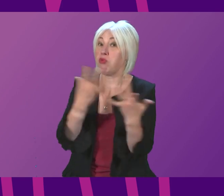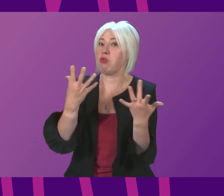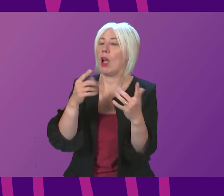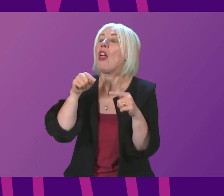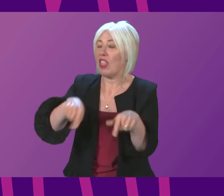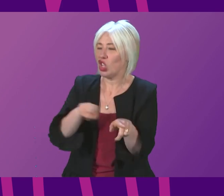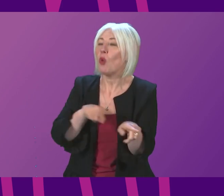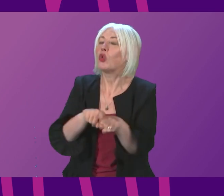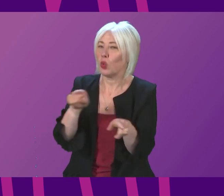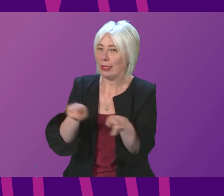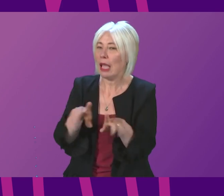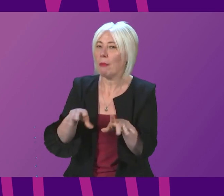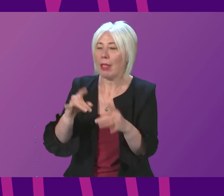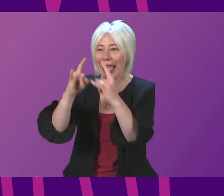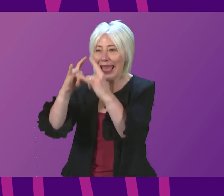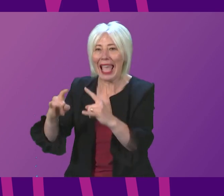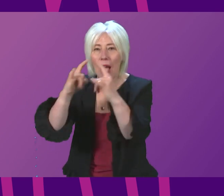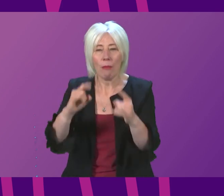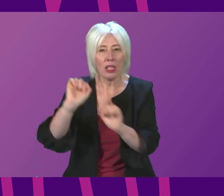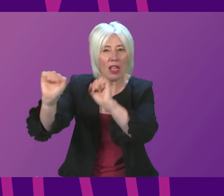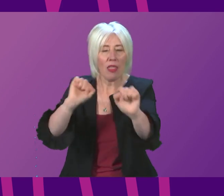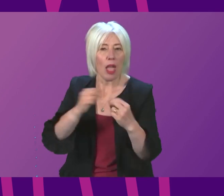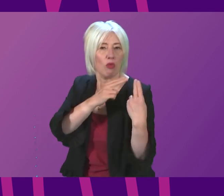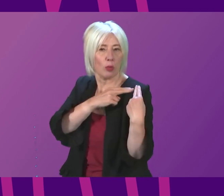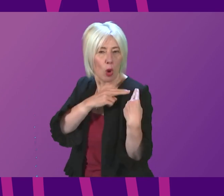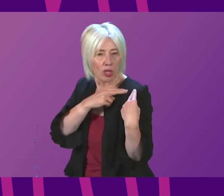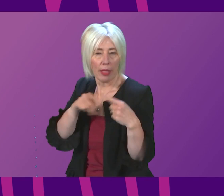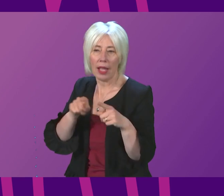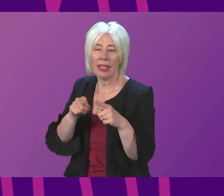It will inform campers of their responsibilities, including around people and pet behaviour,